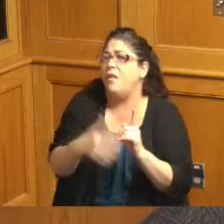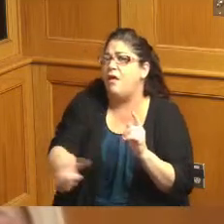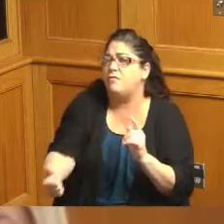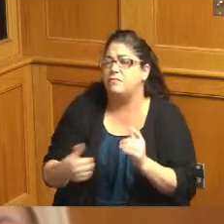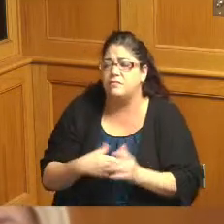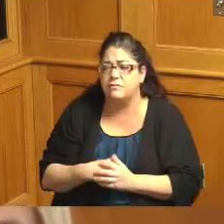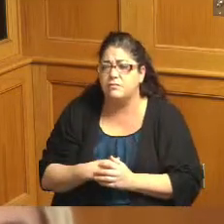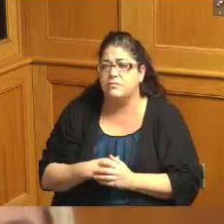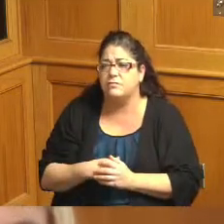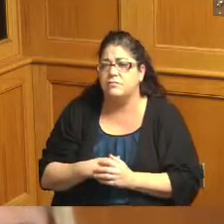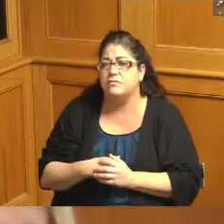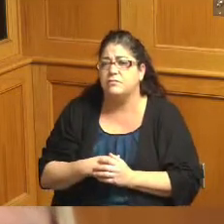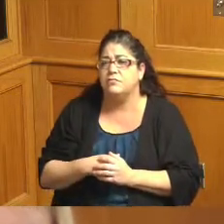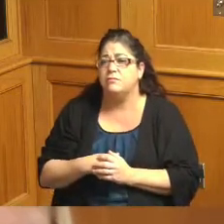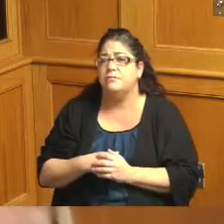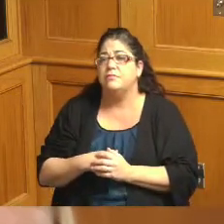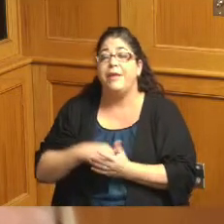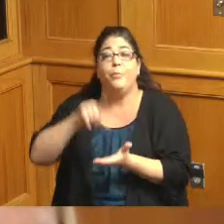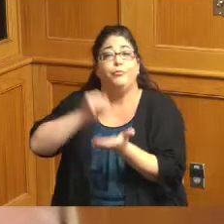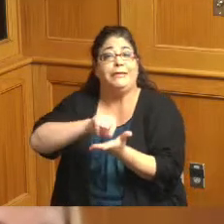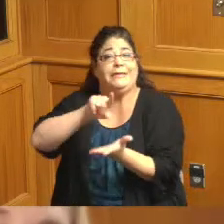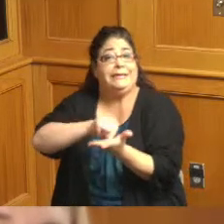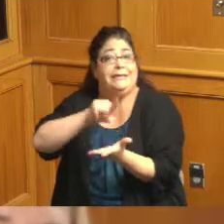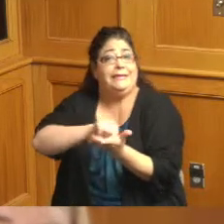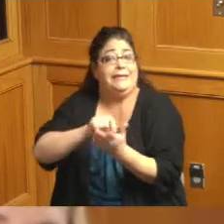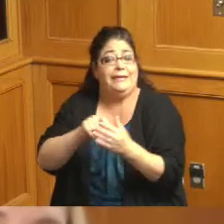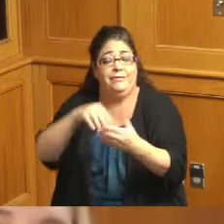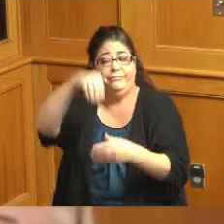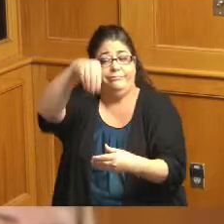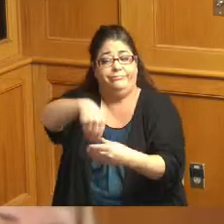it's voting equipment it's the printing of ballots which has become very expensive as other